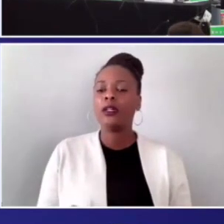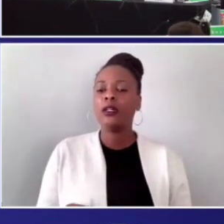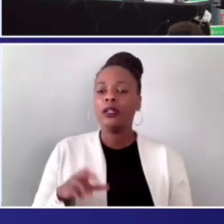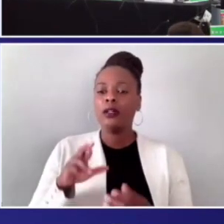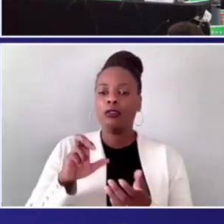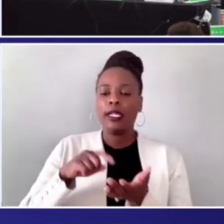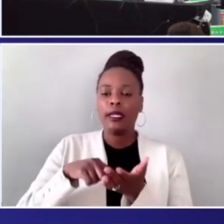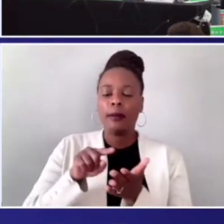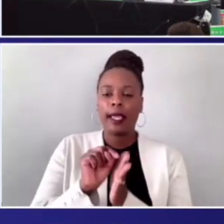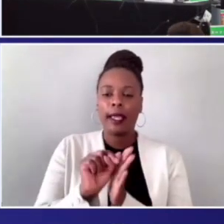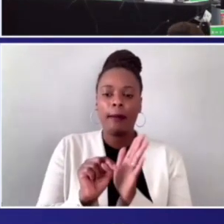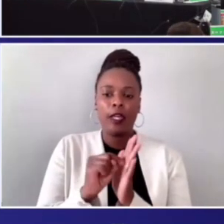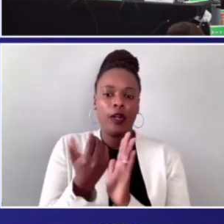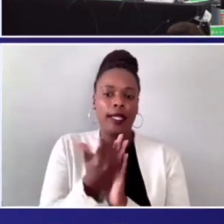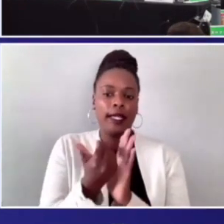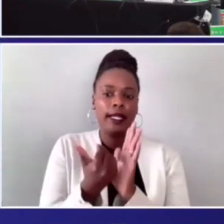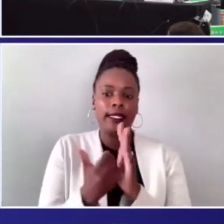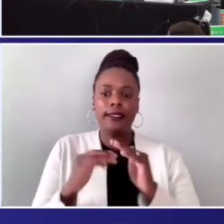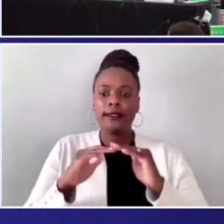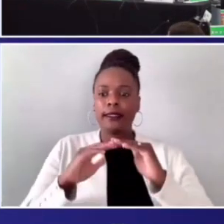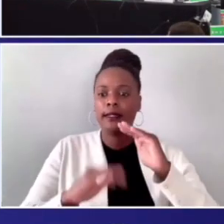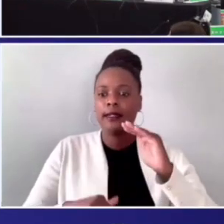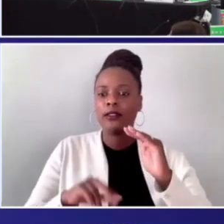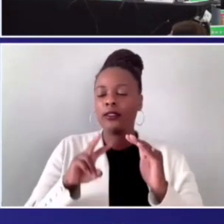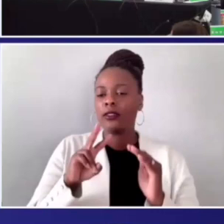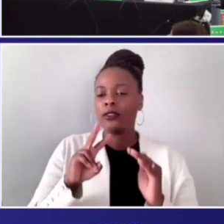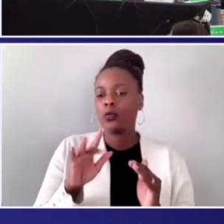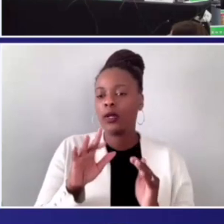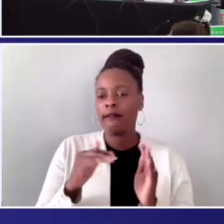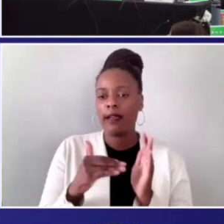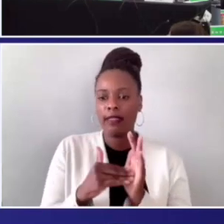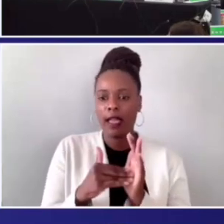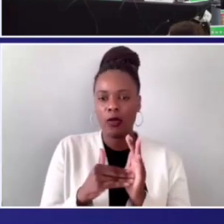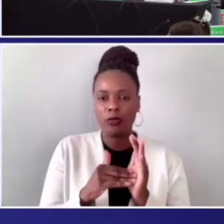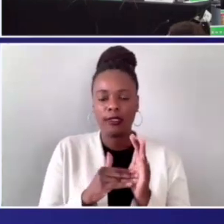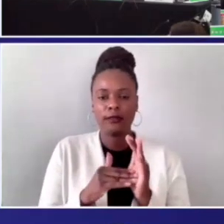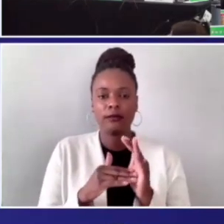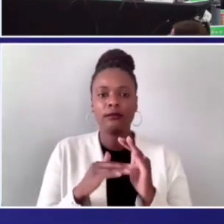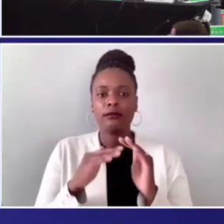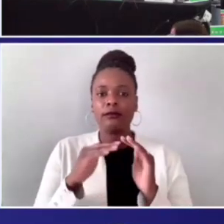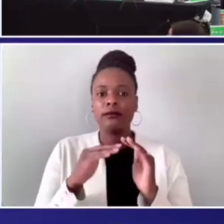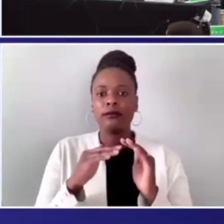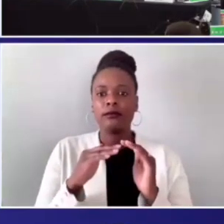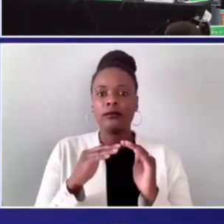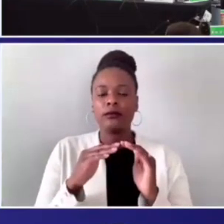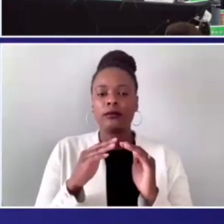$2,500, $25,000, and it takes you all the way down to over $100,000.